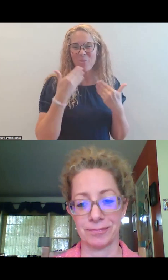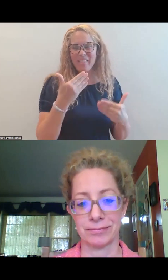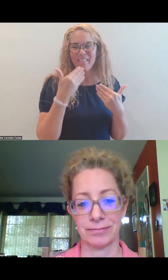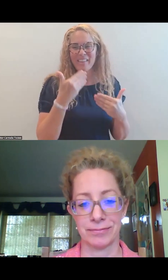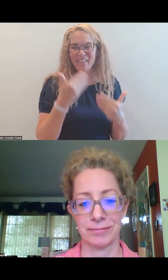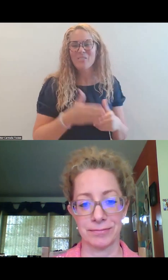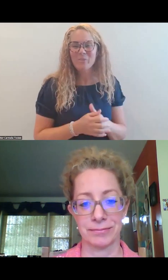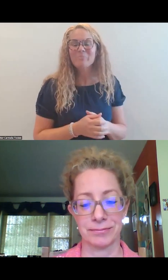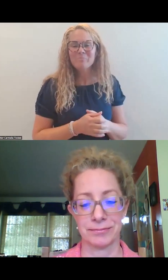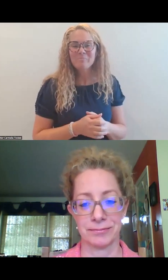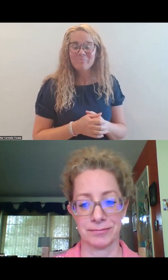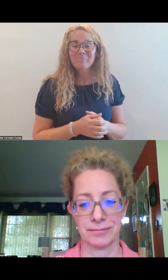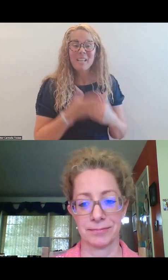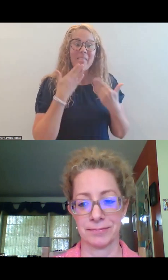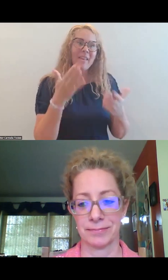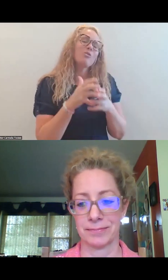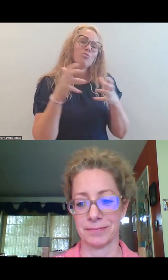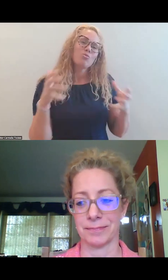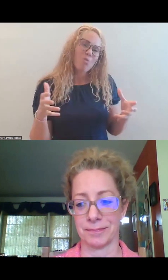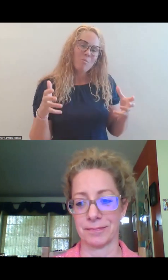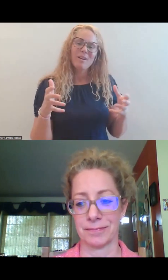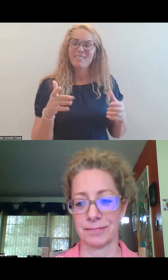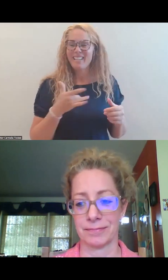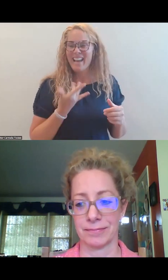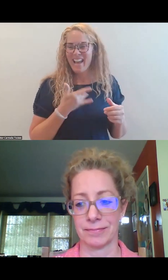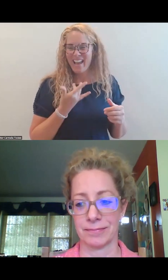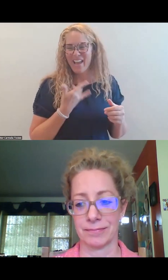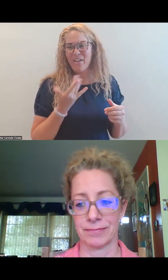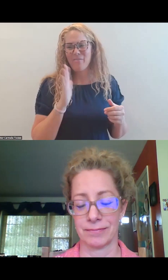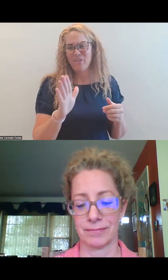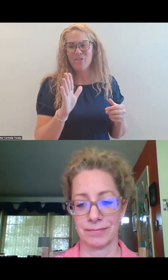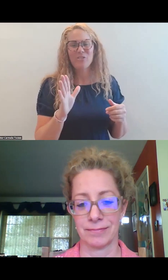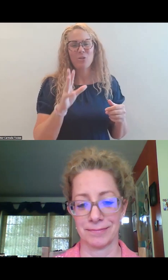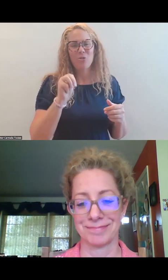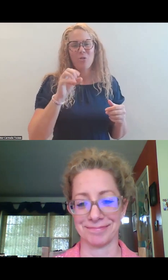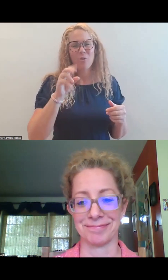THANK YOU SO MUCH. I FEEL YOUR MOVEMENT MYSELF. APPRECIATE